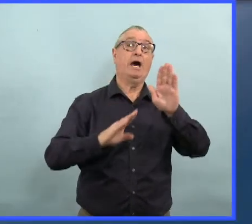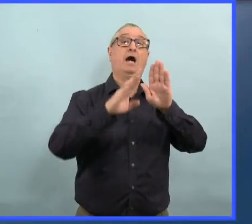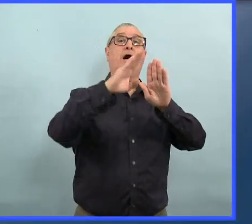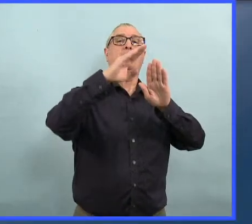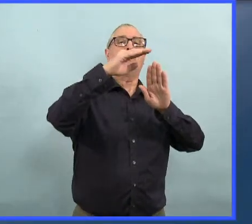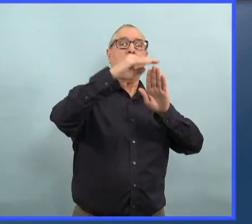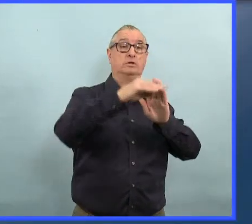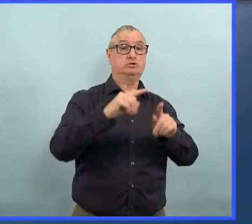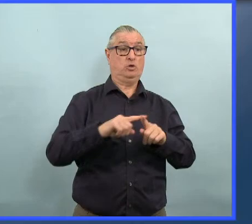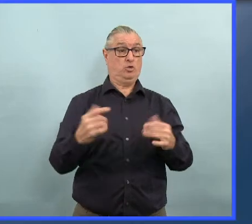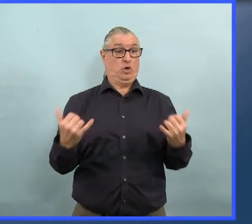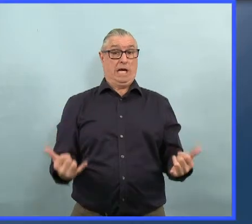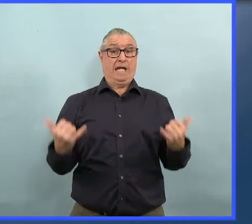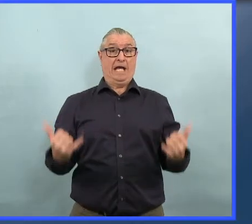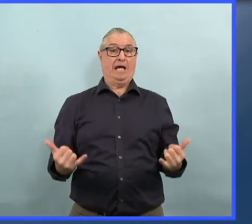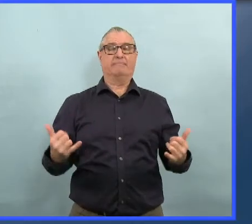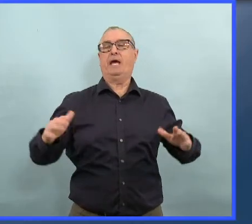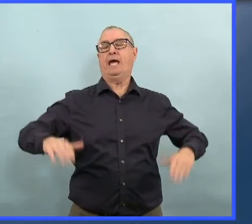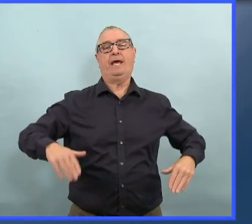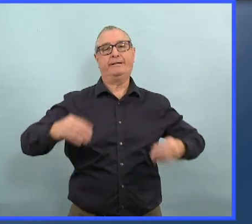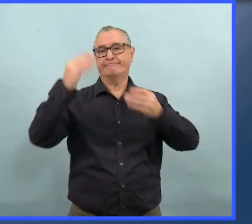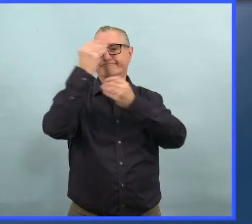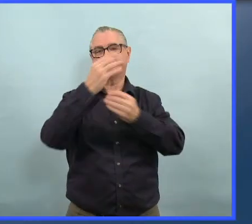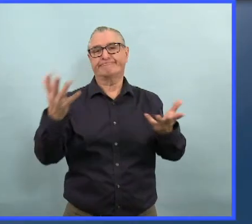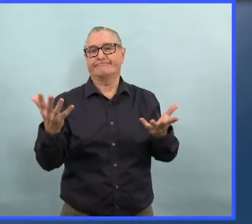okay and i know this is obviously much more difficult with the uh